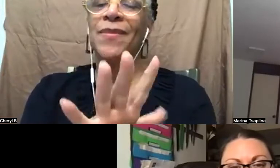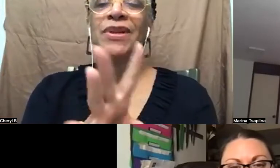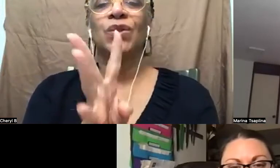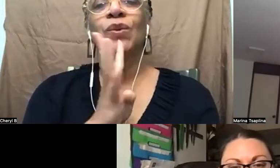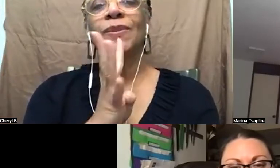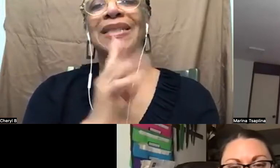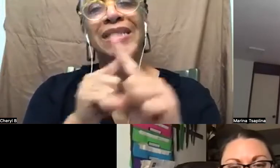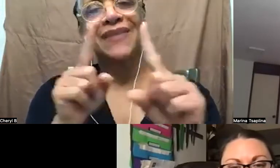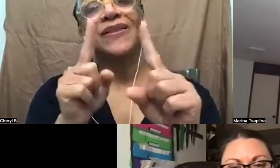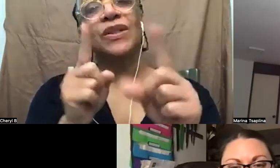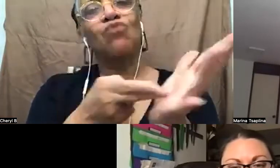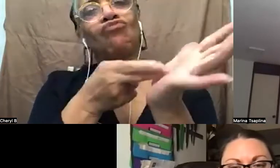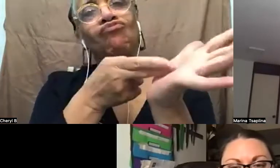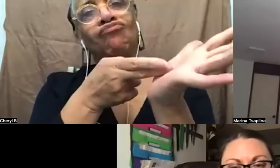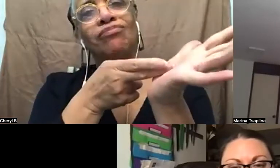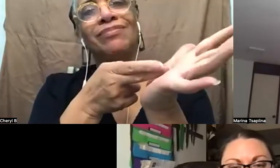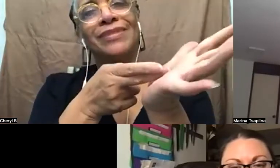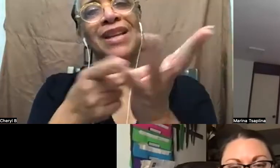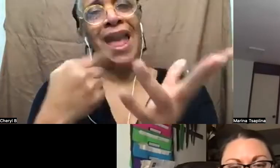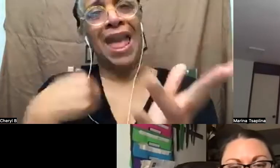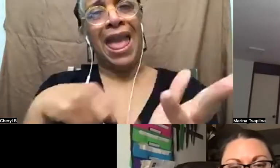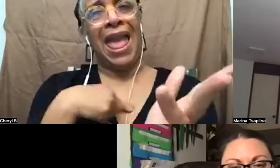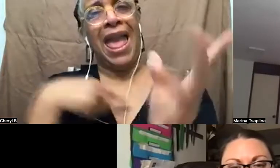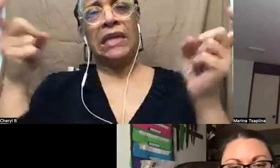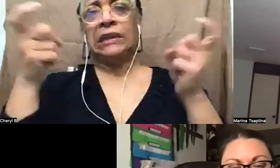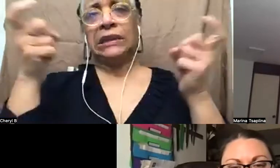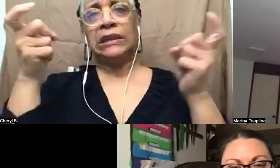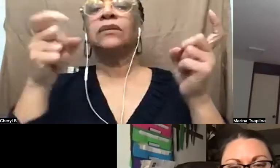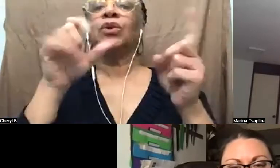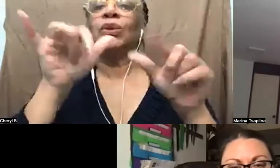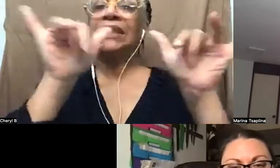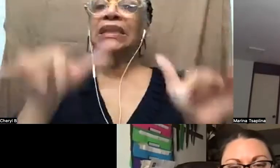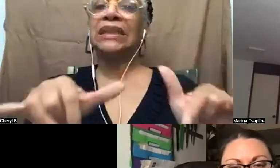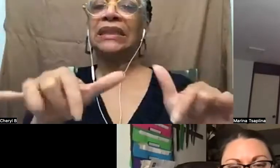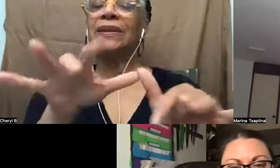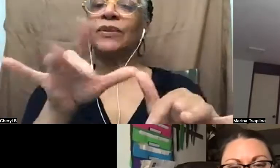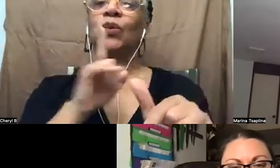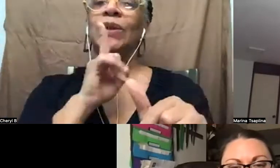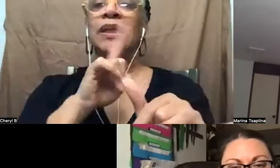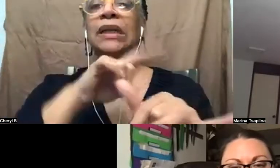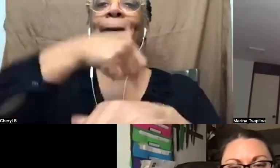While our dominant systems are built on an ethics of evasion, Jen speaks knowingly